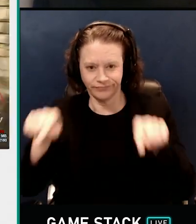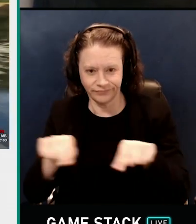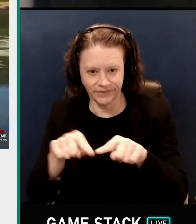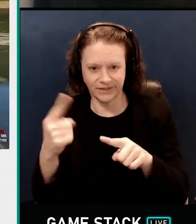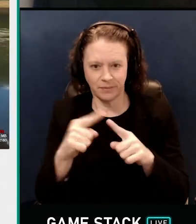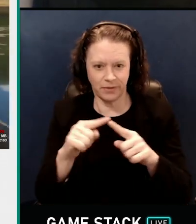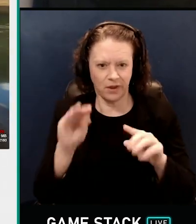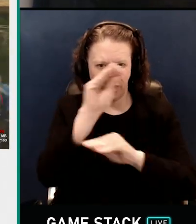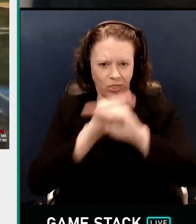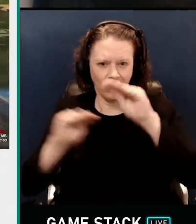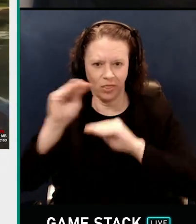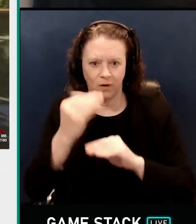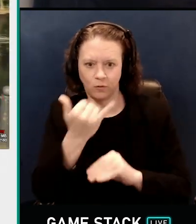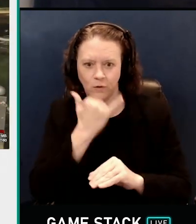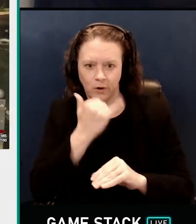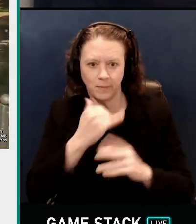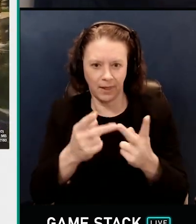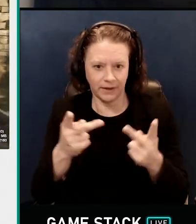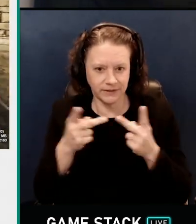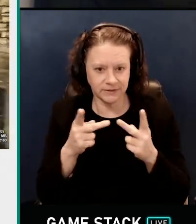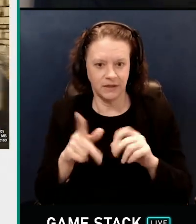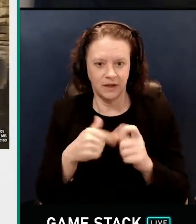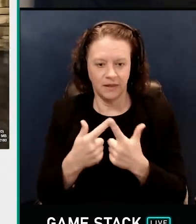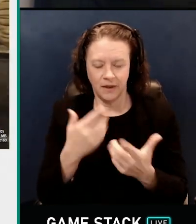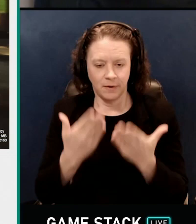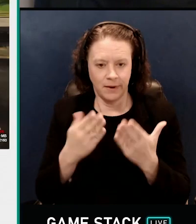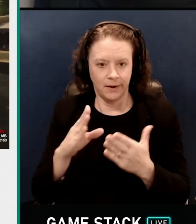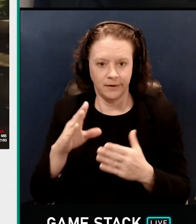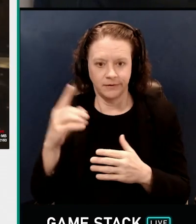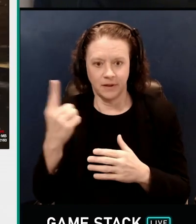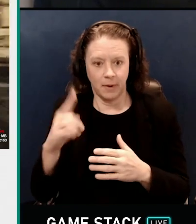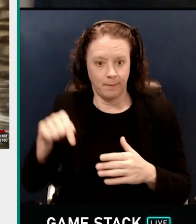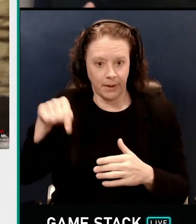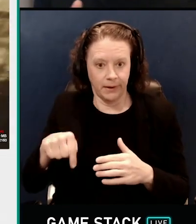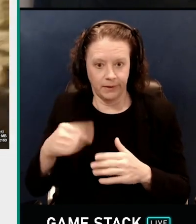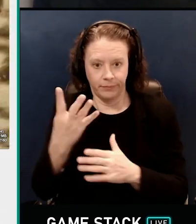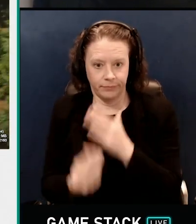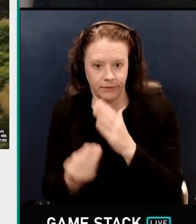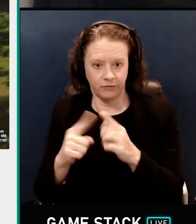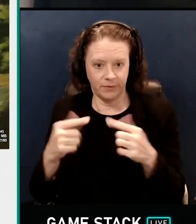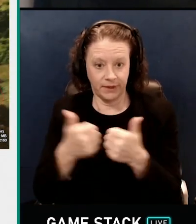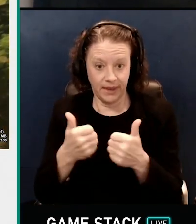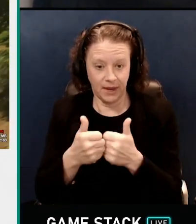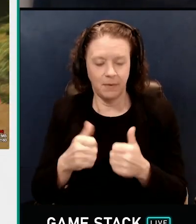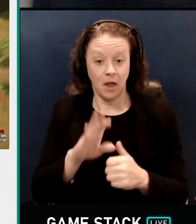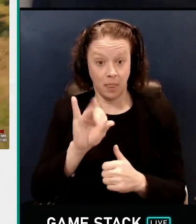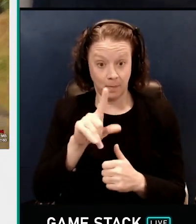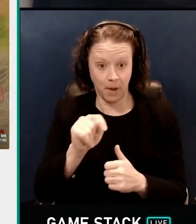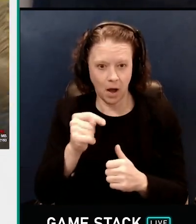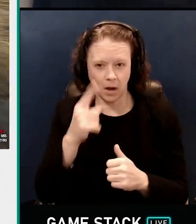And this is really powerful is what makes this system so much more much more useful, very early in the development cycle.